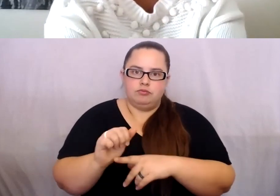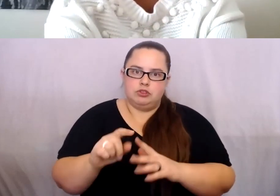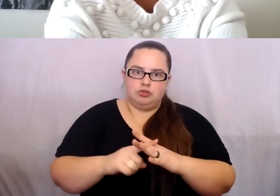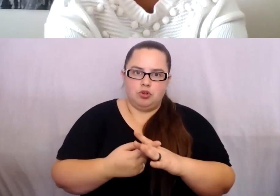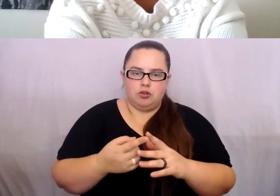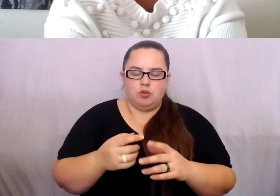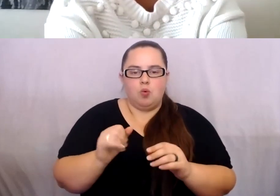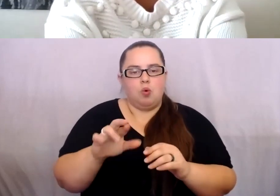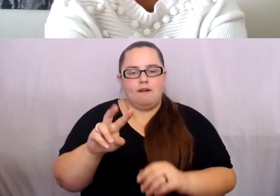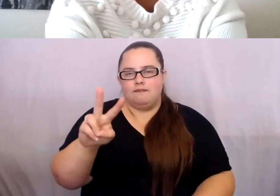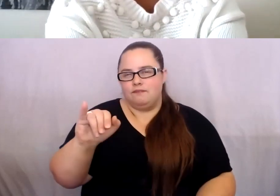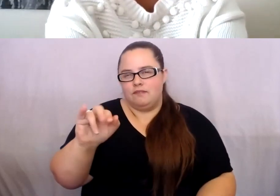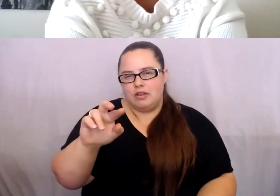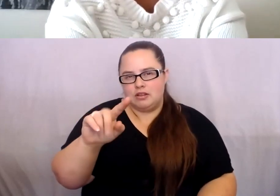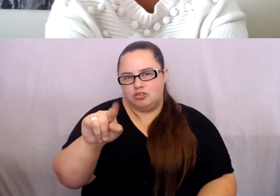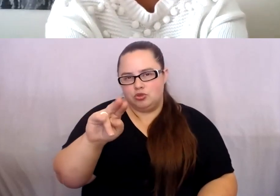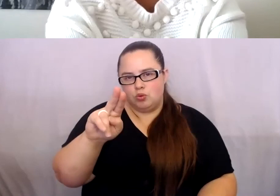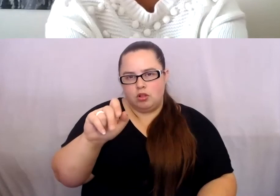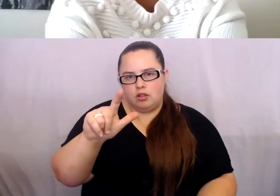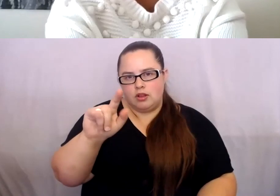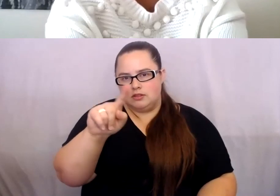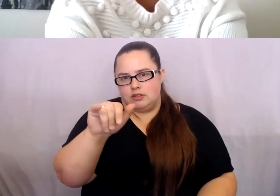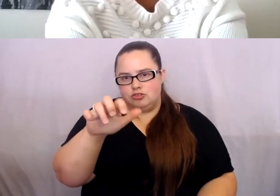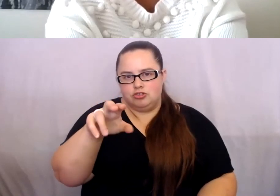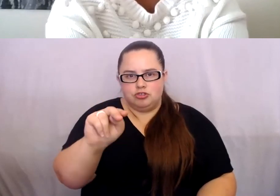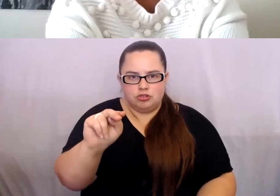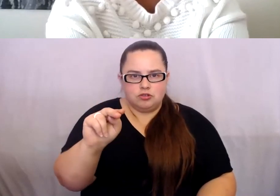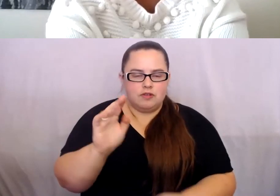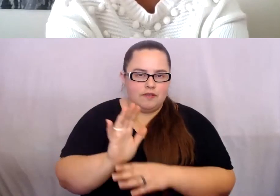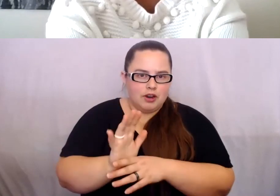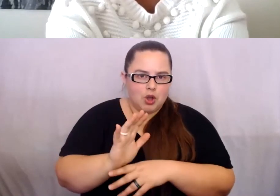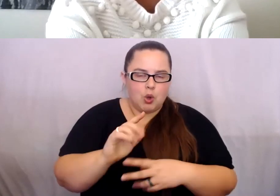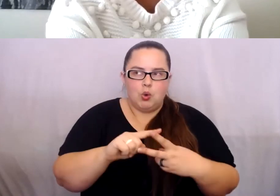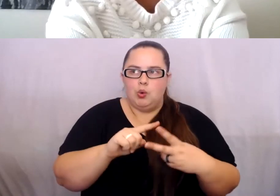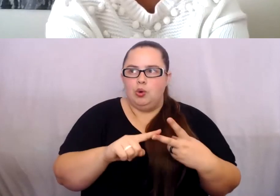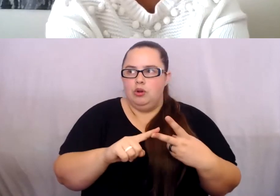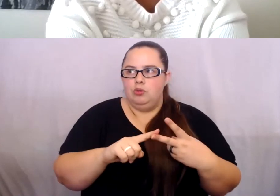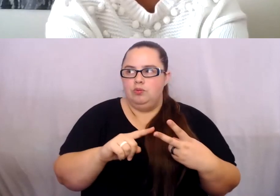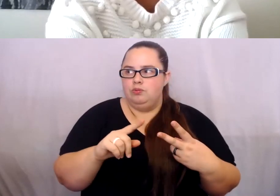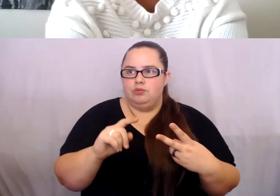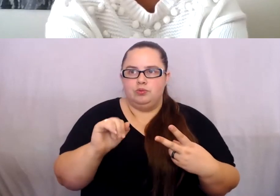or, you know, maybe at lunch, you put one on, you know, we've had presentations during the lunch hour.